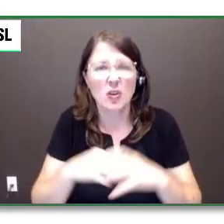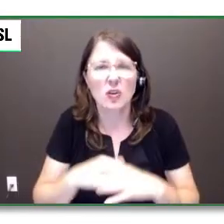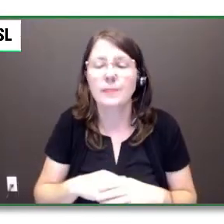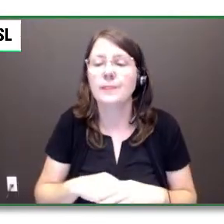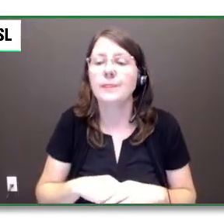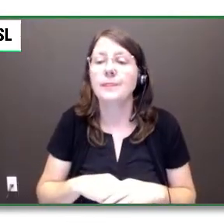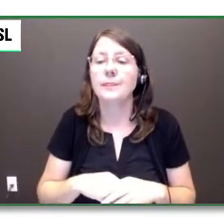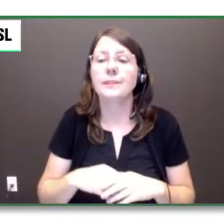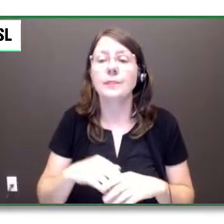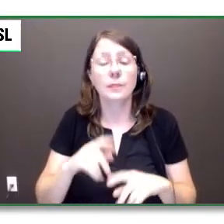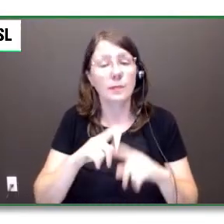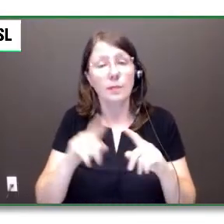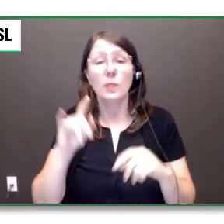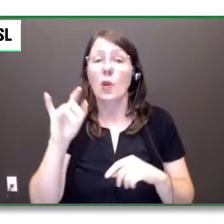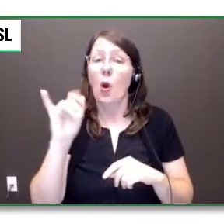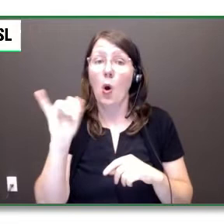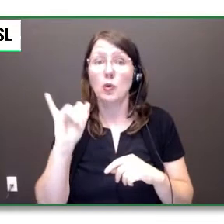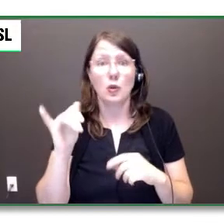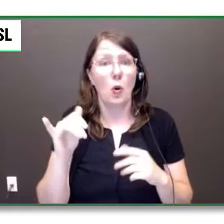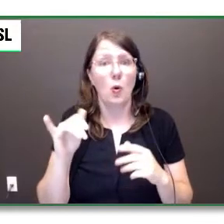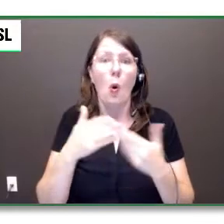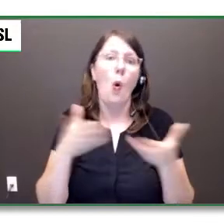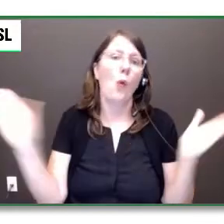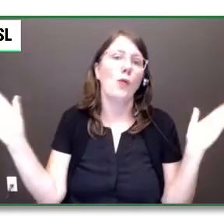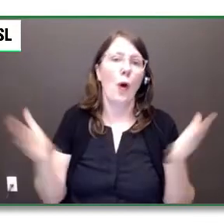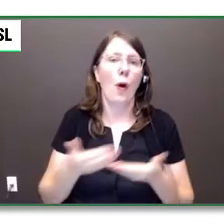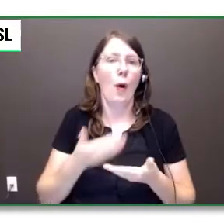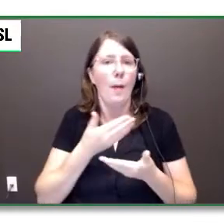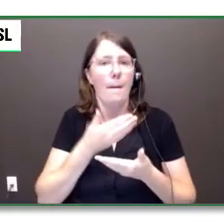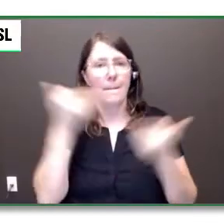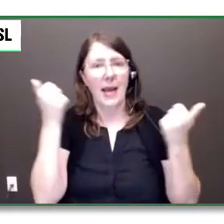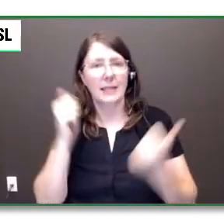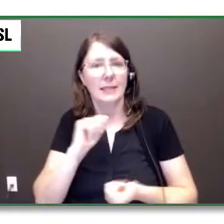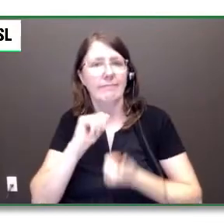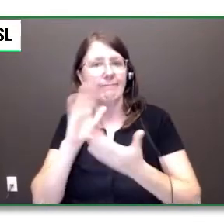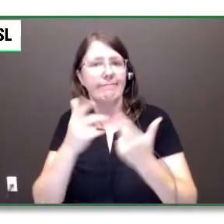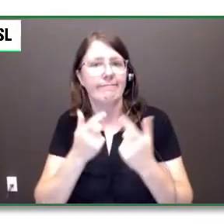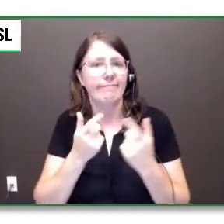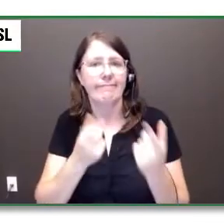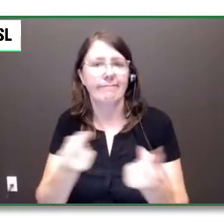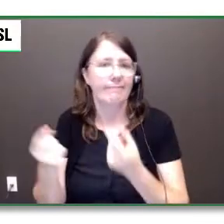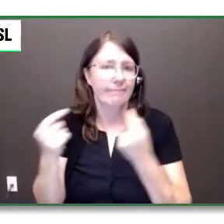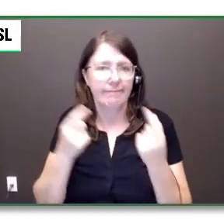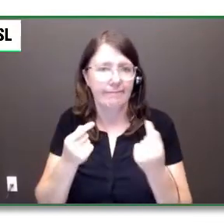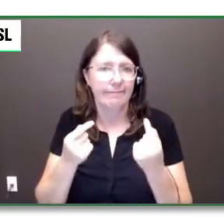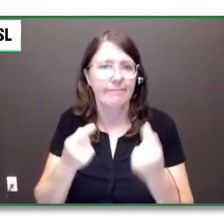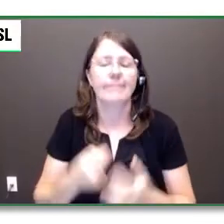practices and I think that uh we are you know as